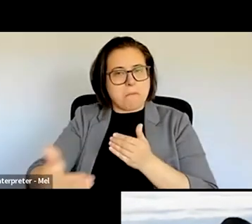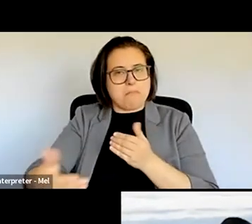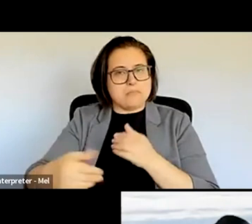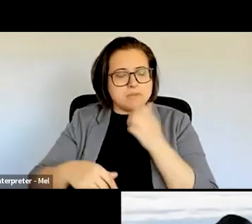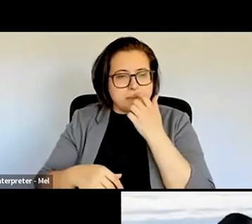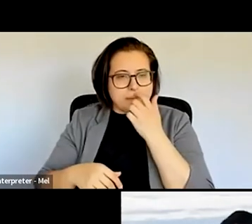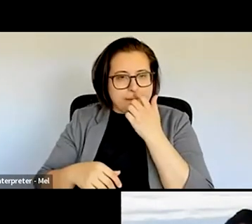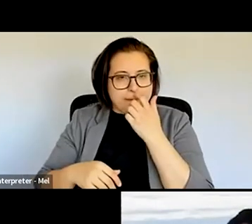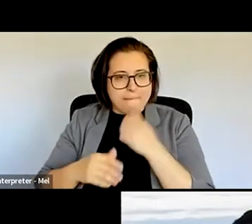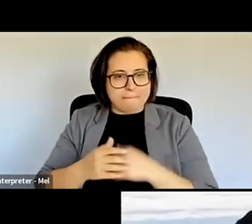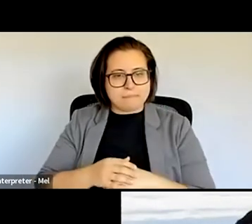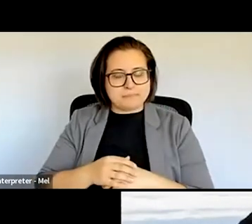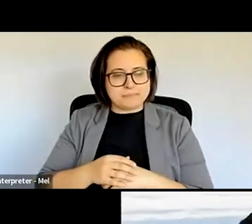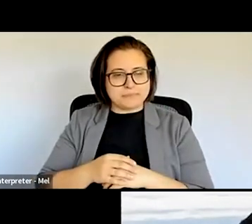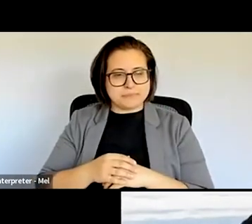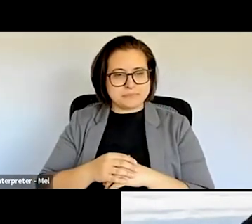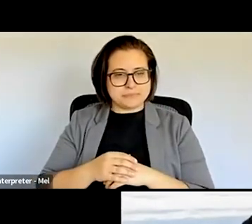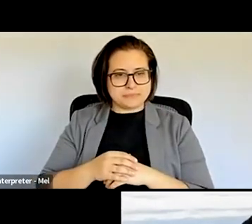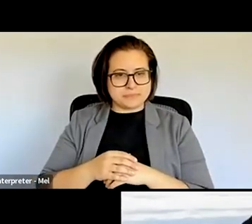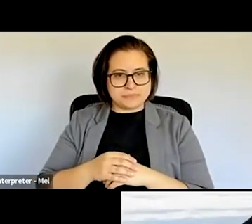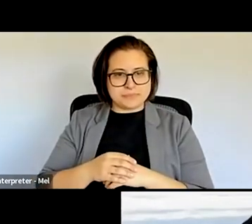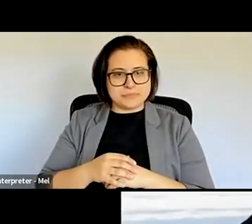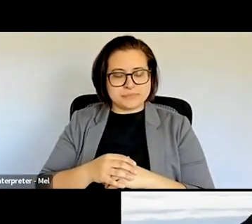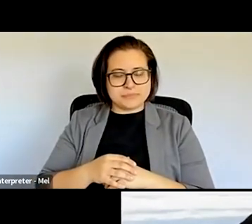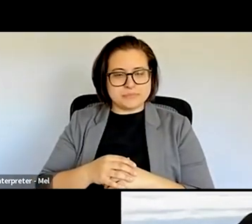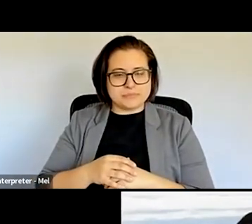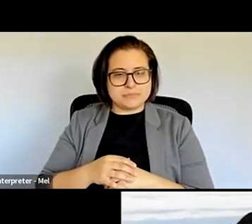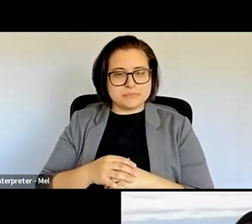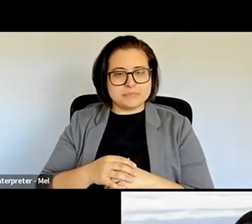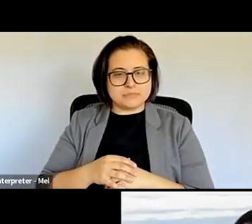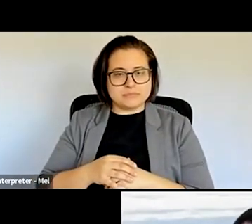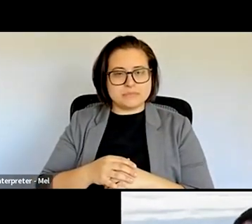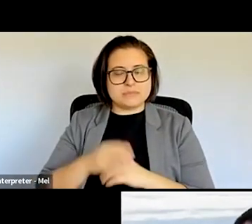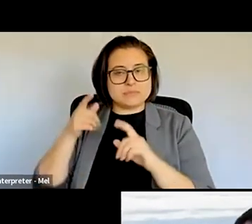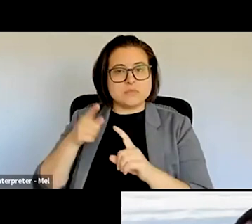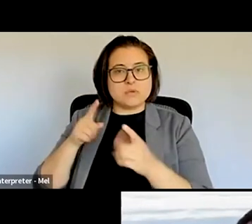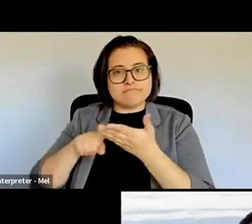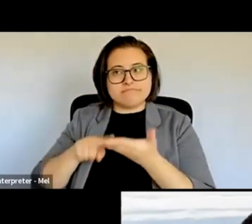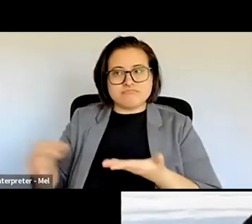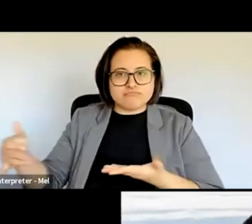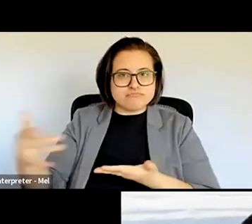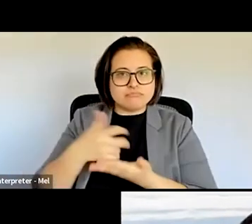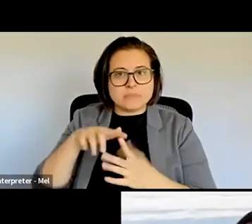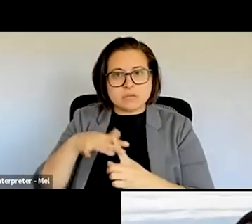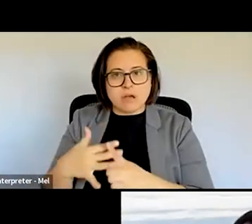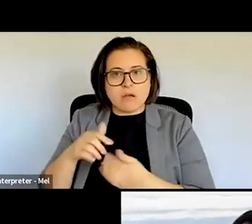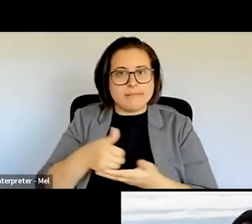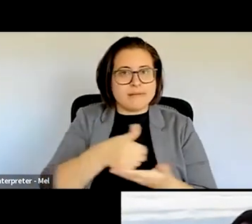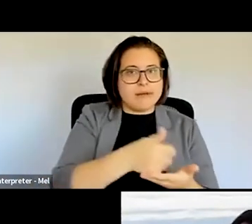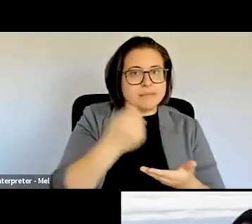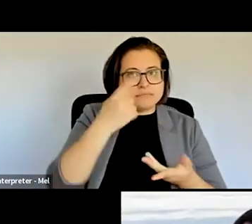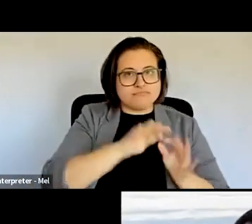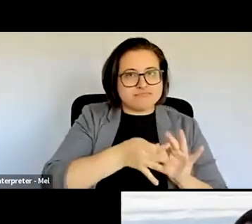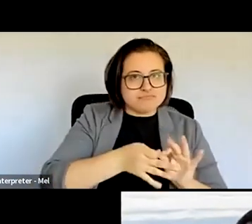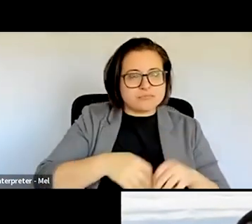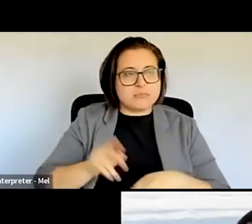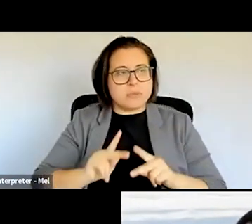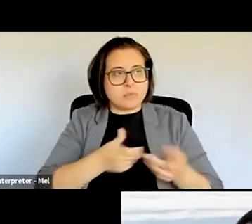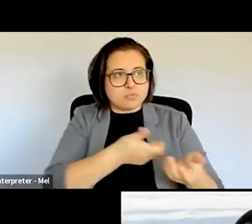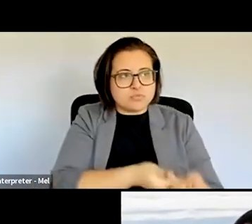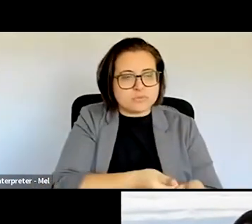order to make those systems more interpretable and trustworthy by end users. I think another